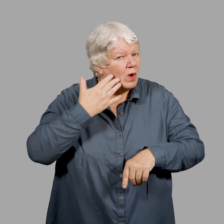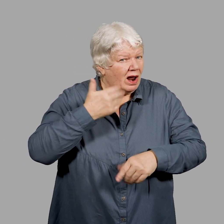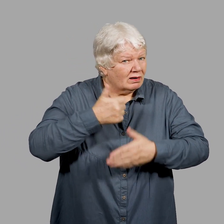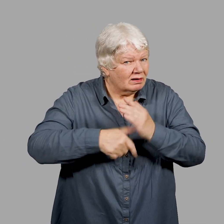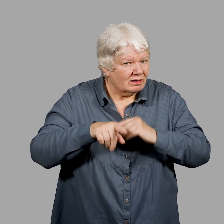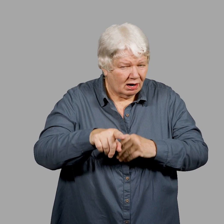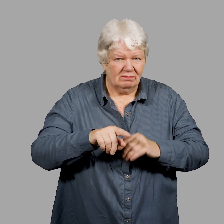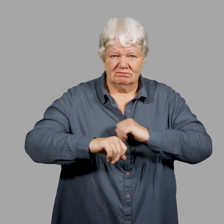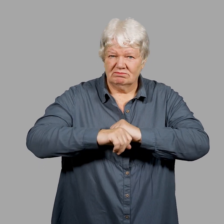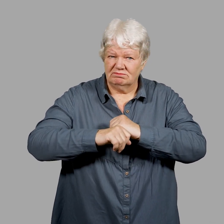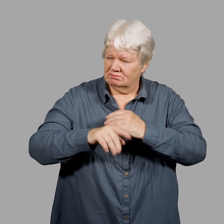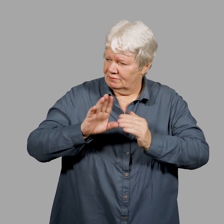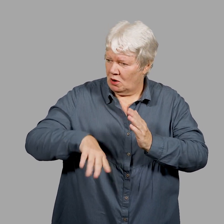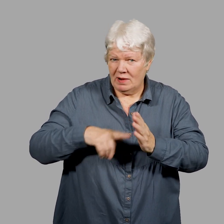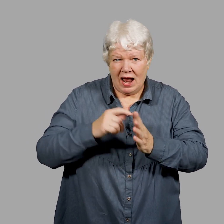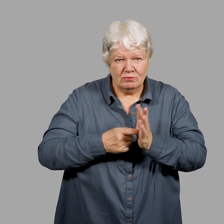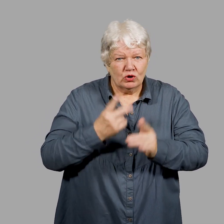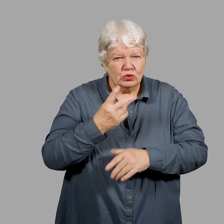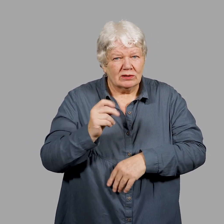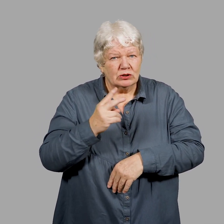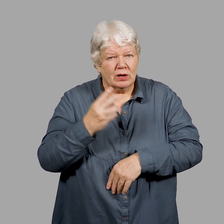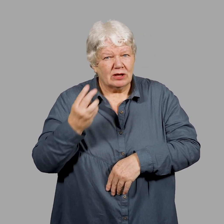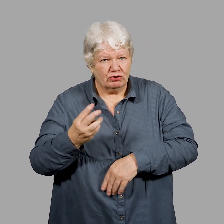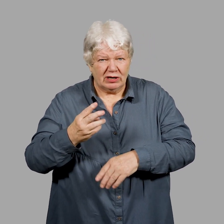Date: Promoted as available – e.g. in April 2023,